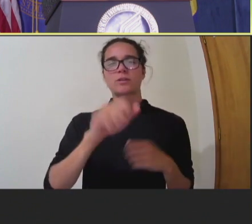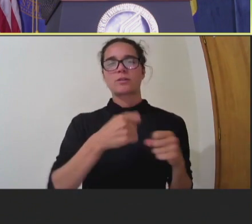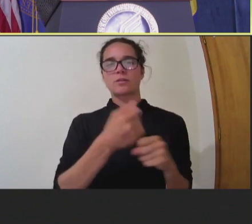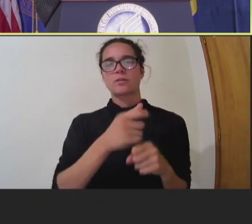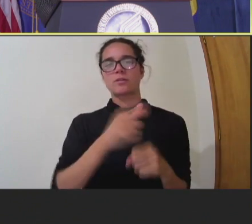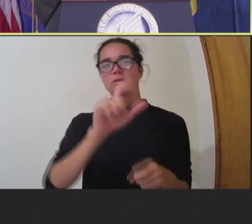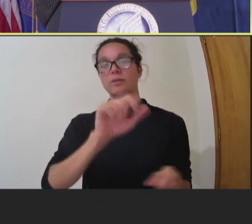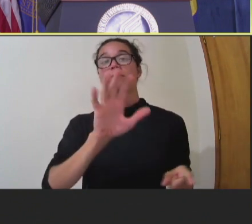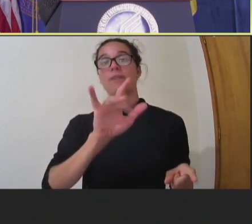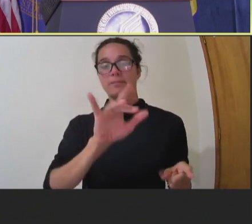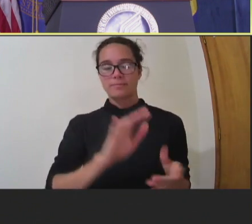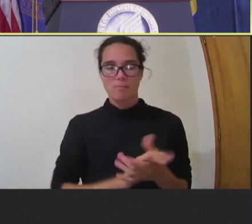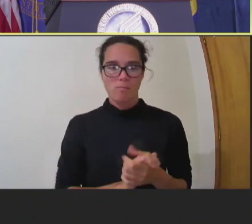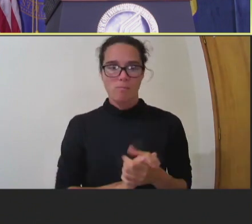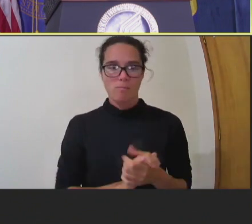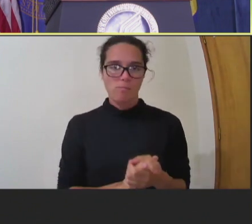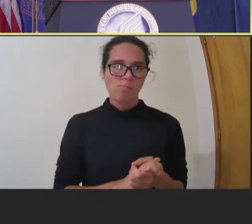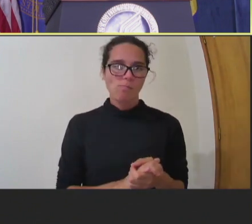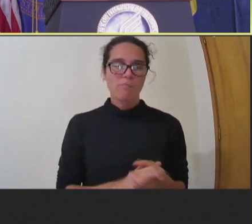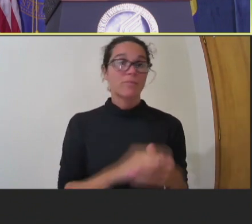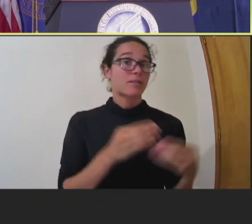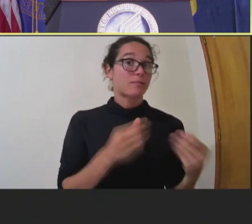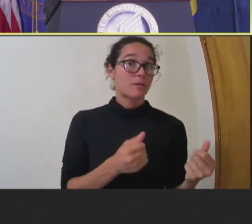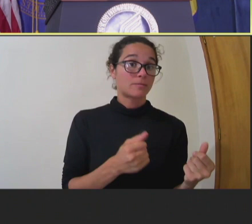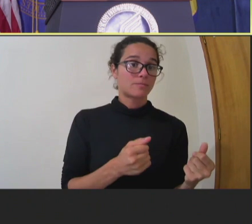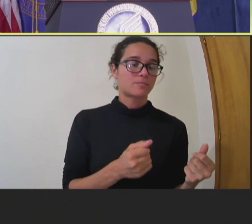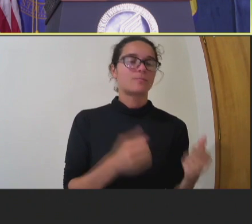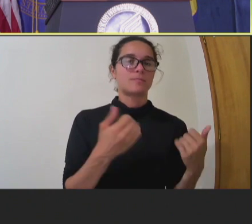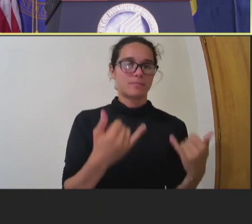Now moving from treatment to prevention, right? This is, sort of, where we all want to be,